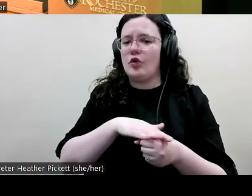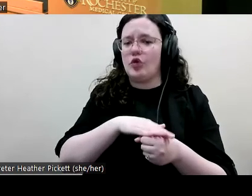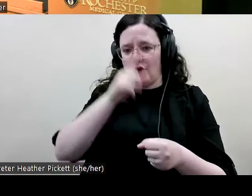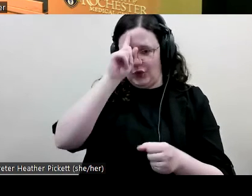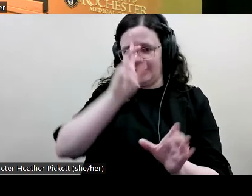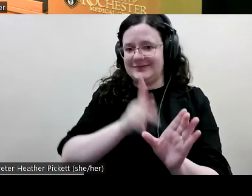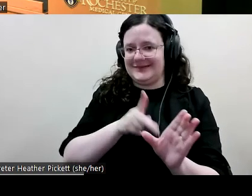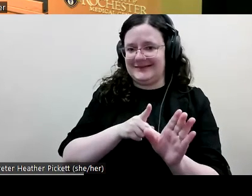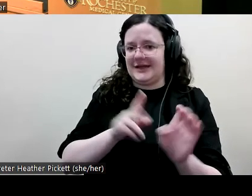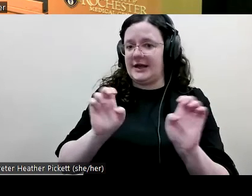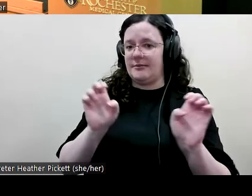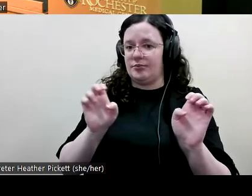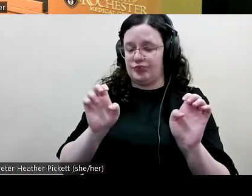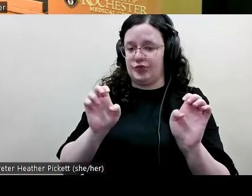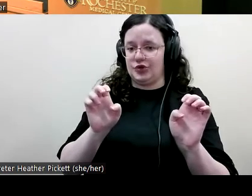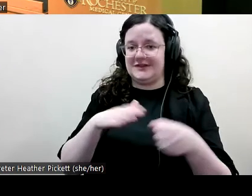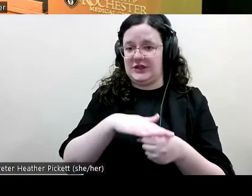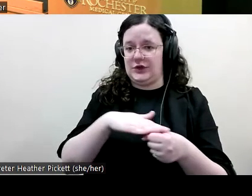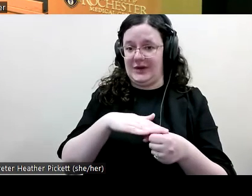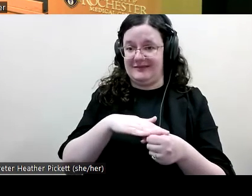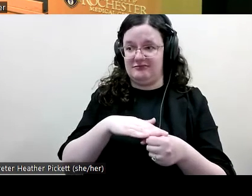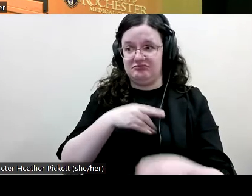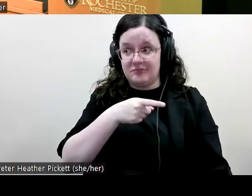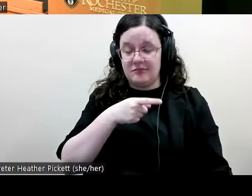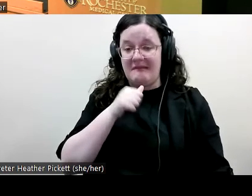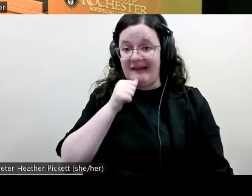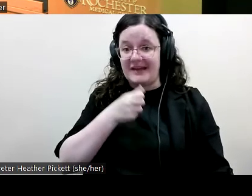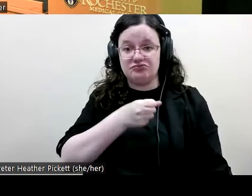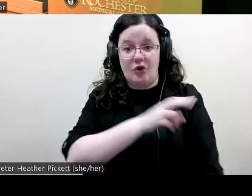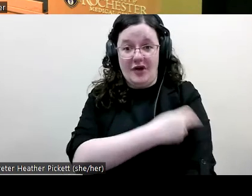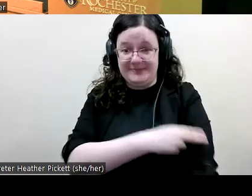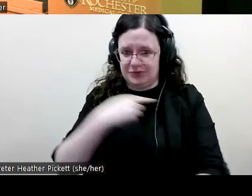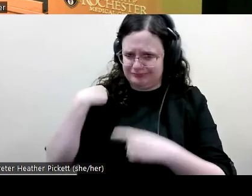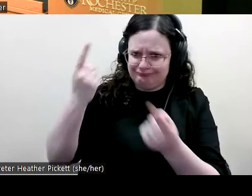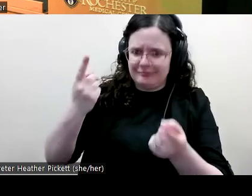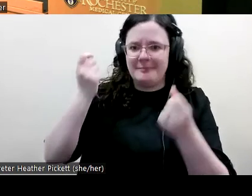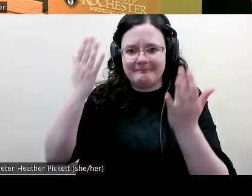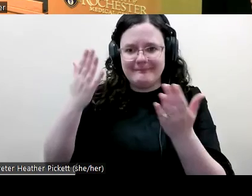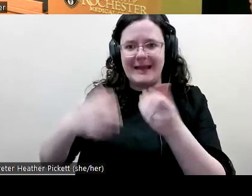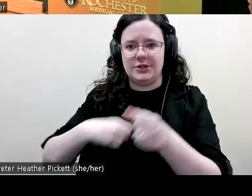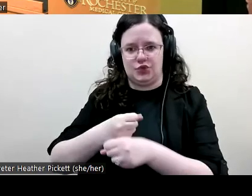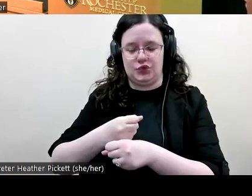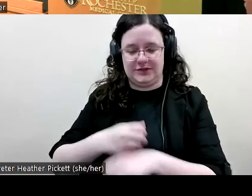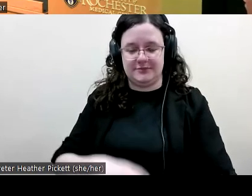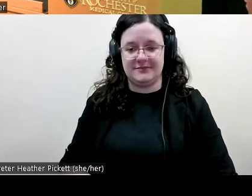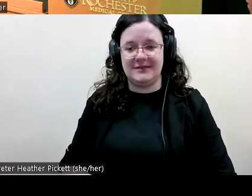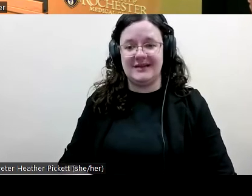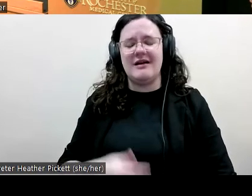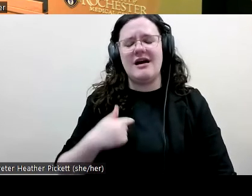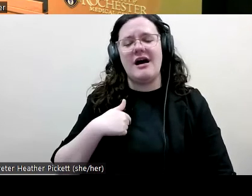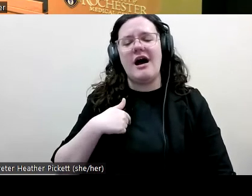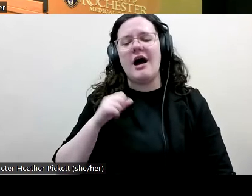unit and she hadn't been hospitalized in many many years and I we I was so pleased really with